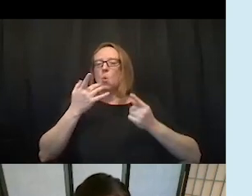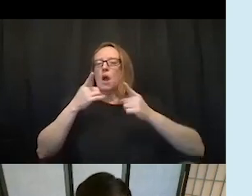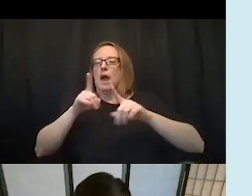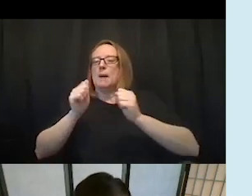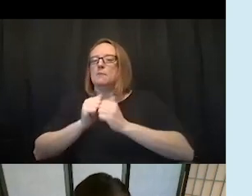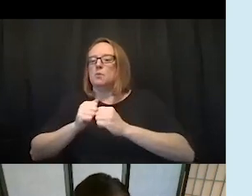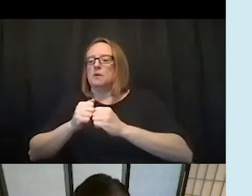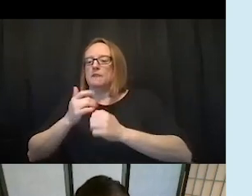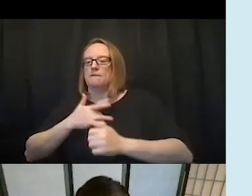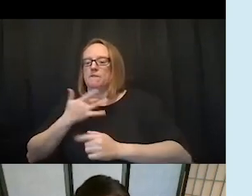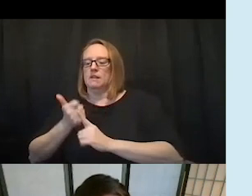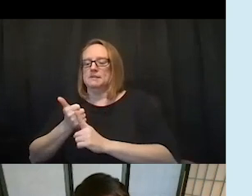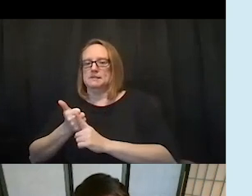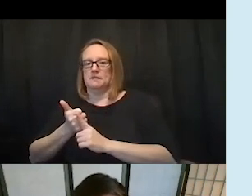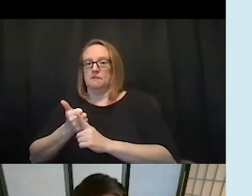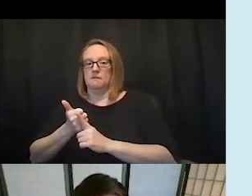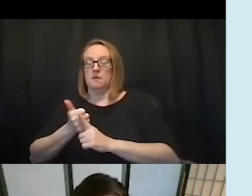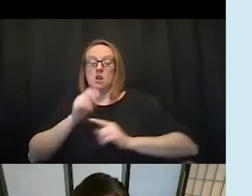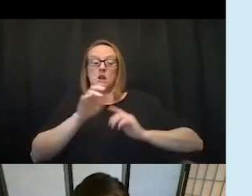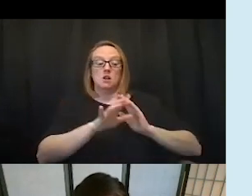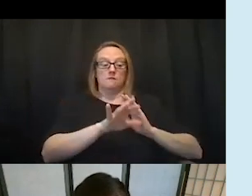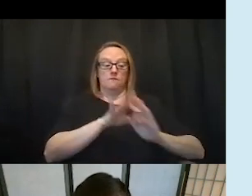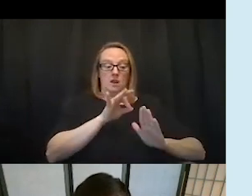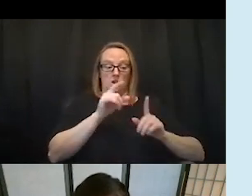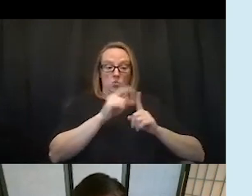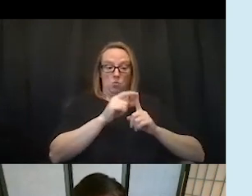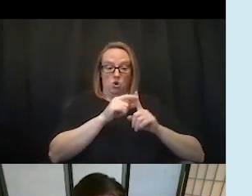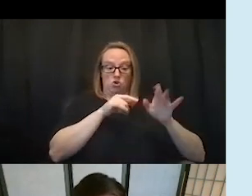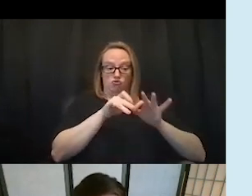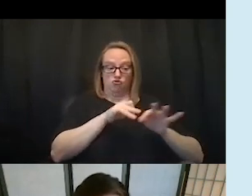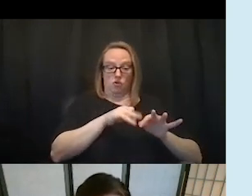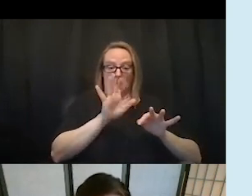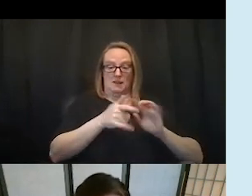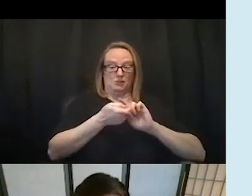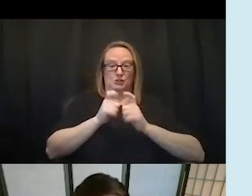it shifts. It might become more intense and might recede, it might spread out in the body